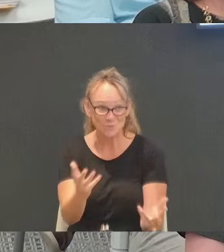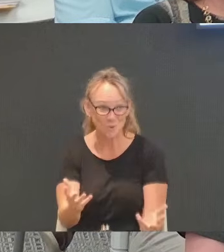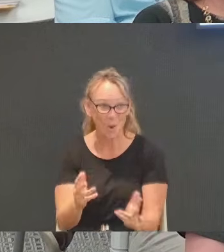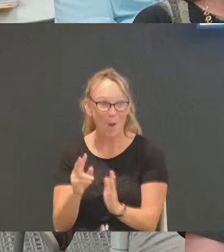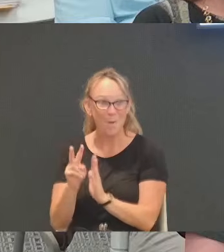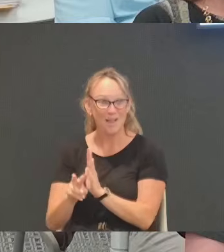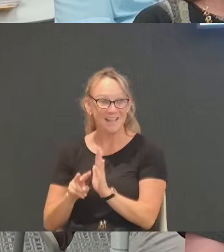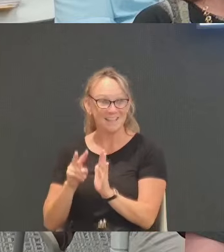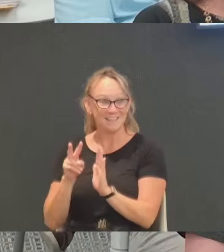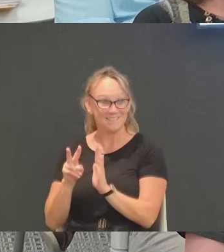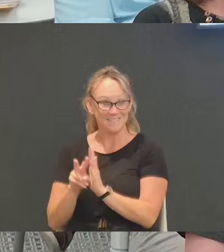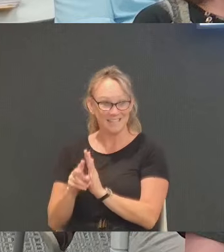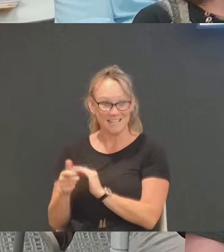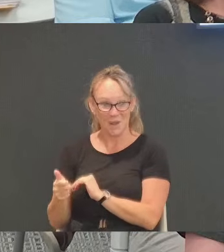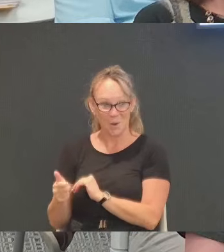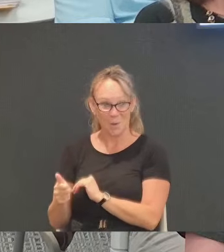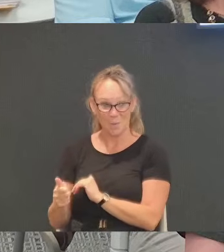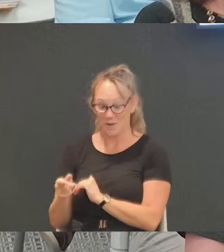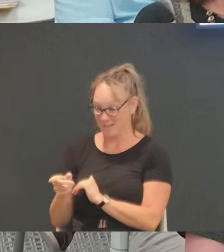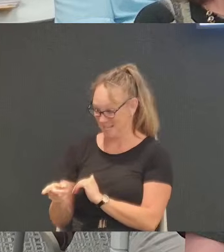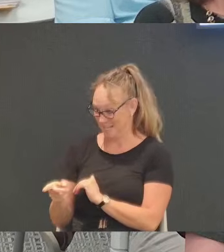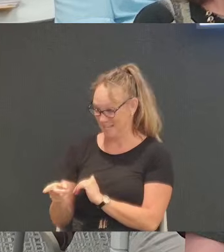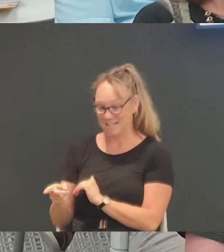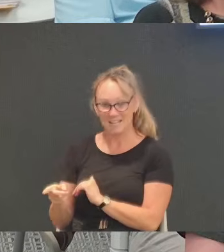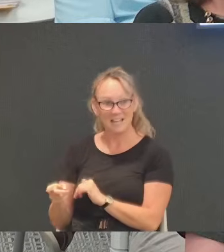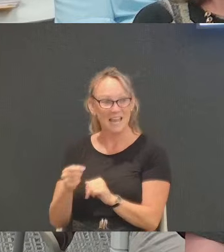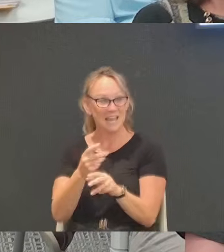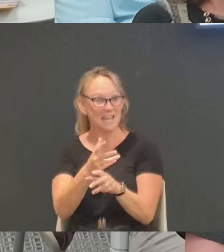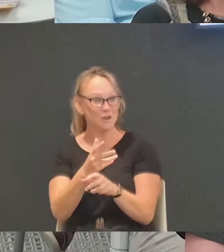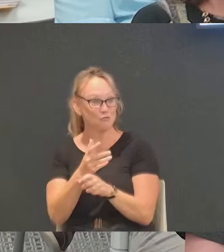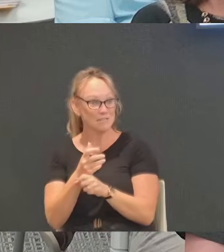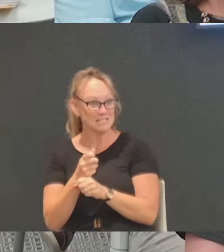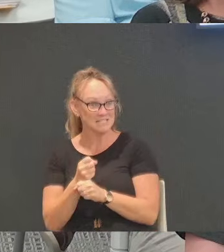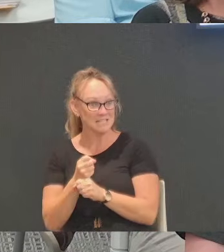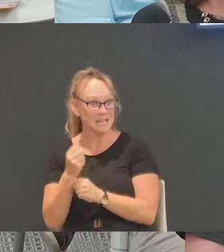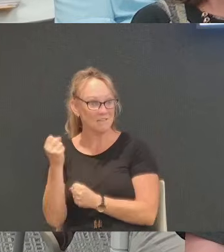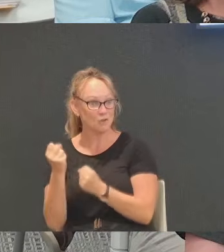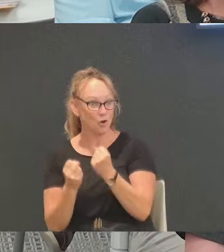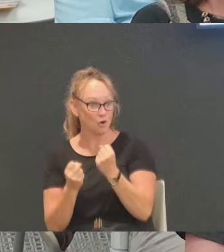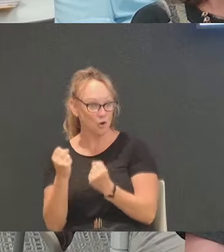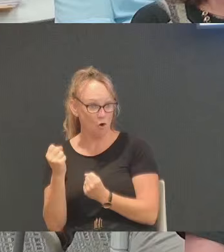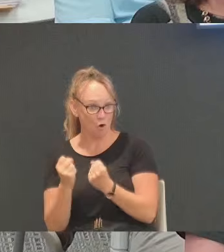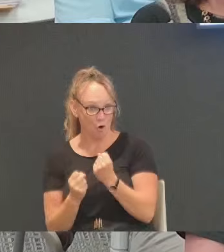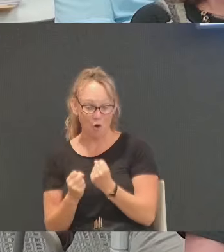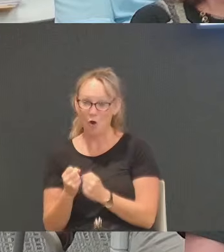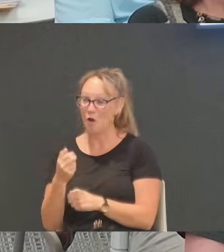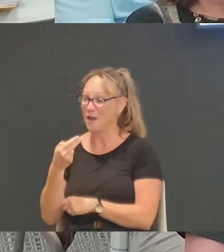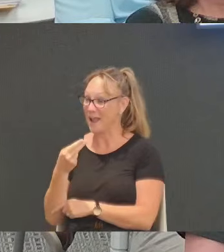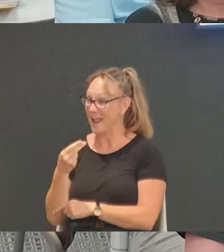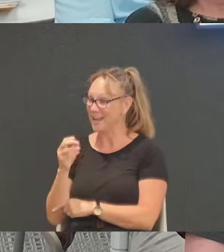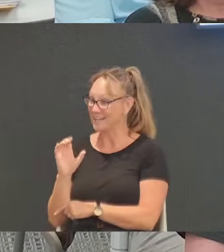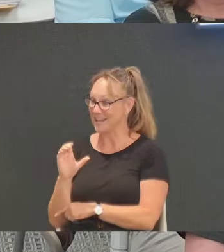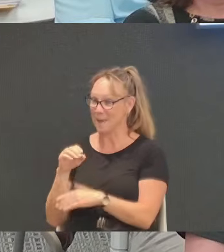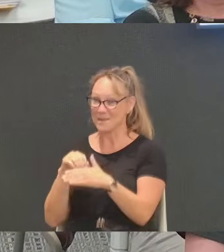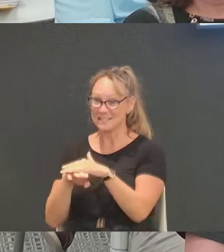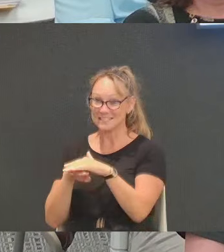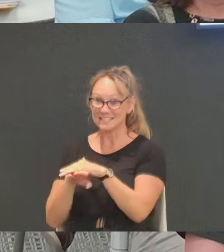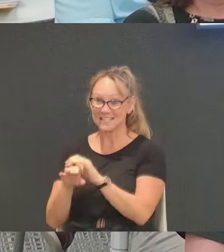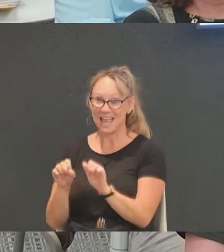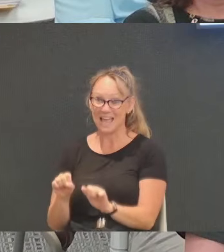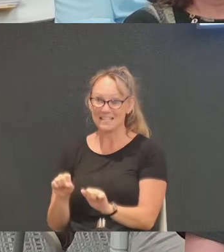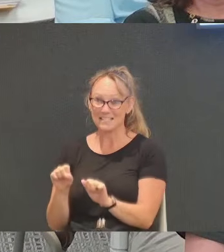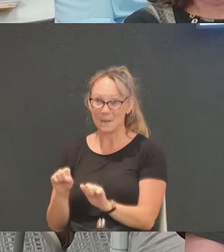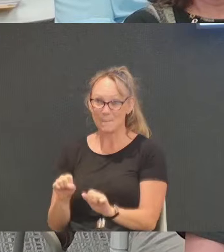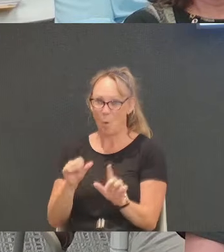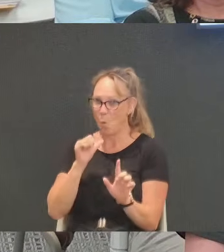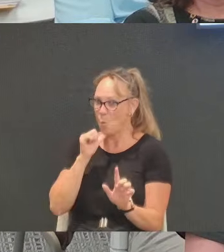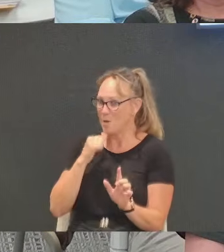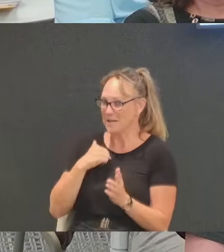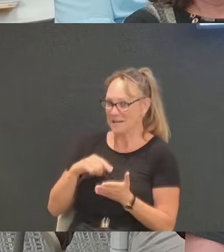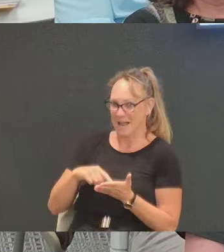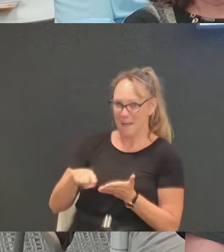he did receive a vehicle that was a handicap accessible vehicle. we did not pay for the vehicle